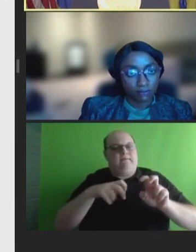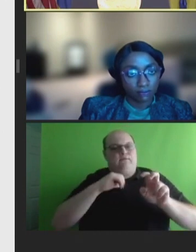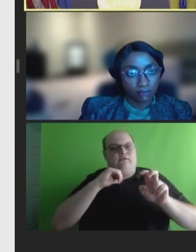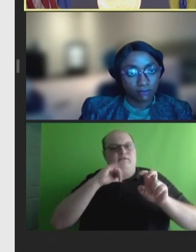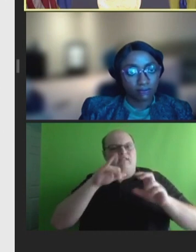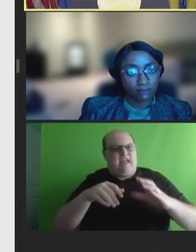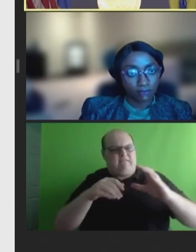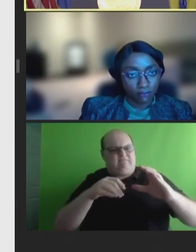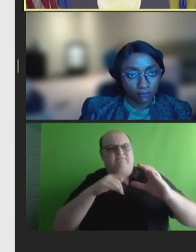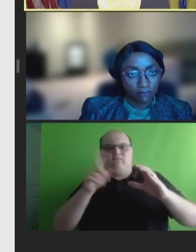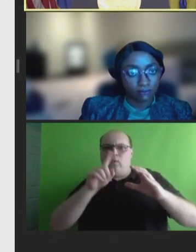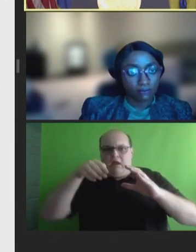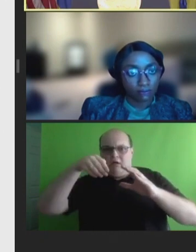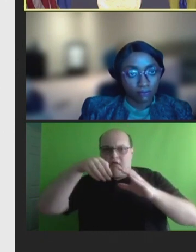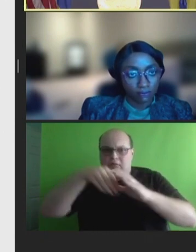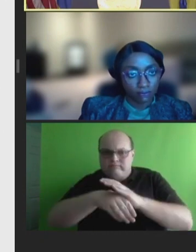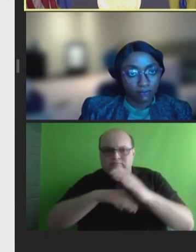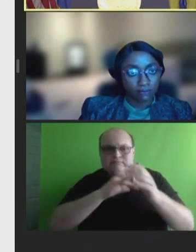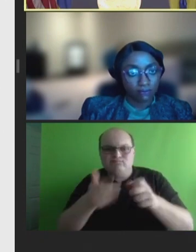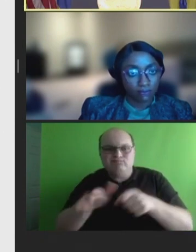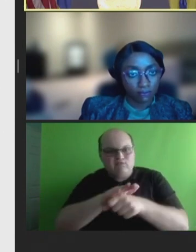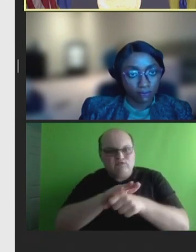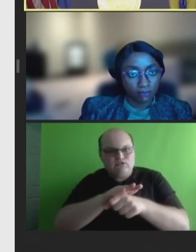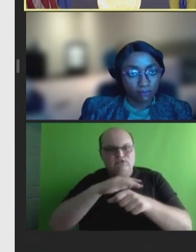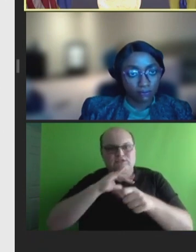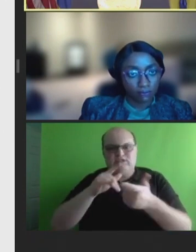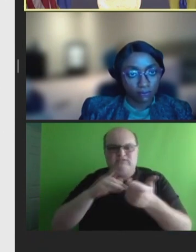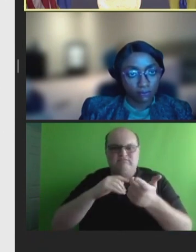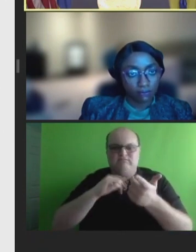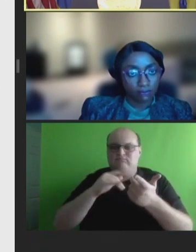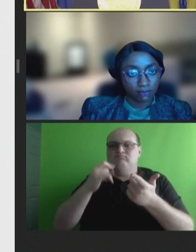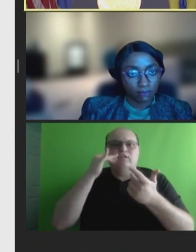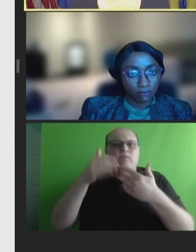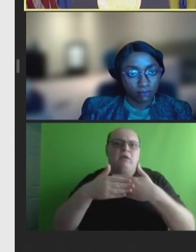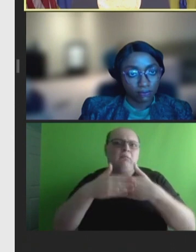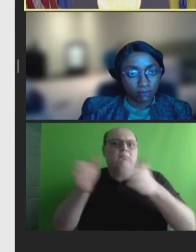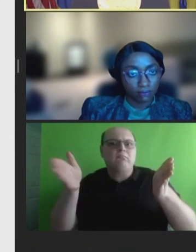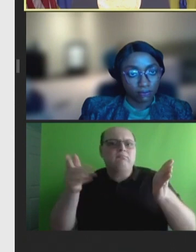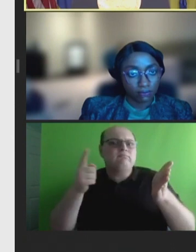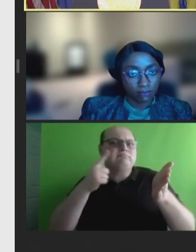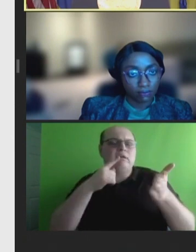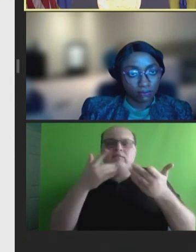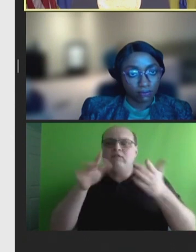decreases in coverage. It's -- if we look broadly, like I said at the beginning, we have very high